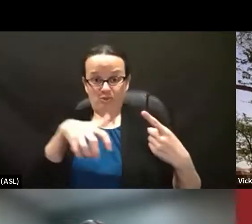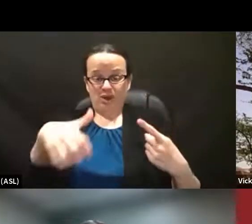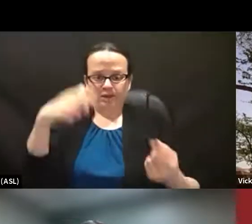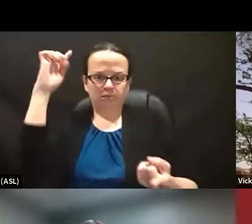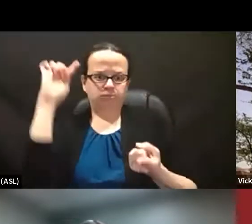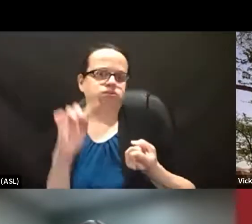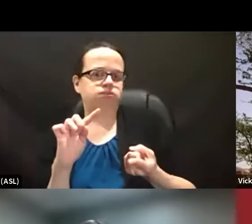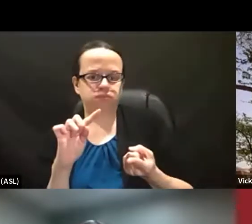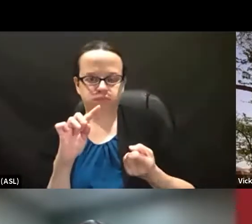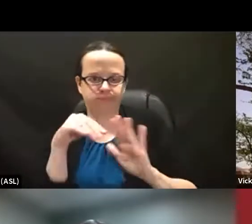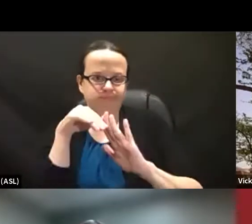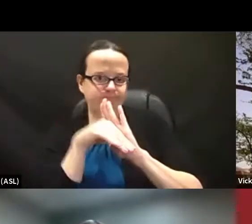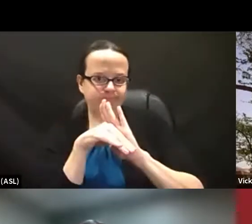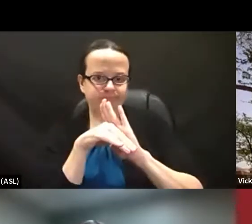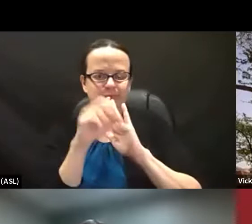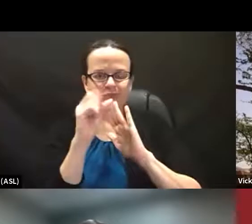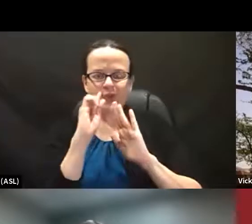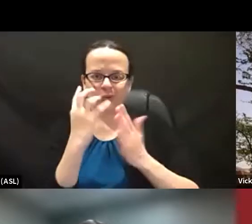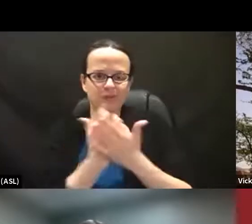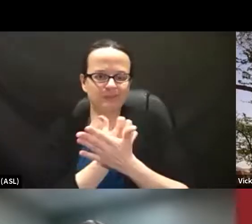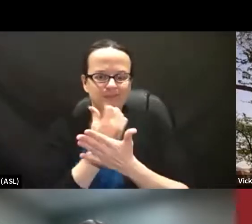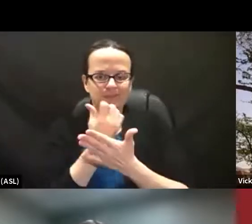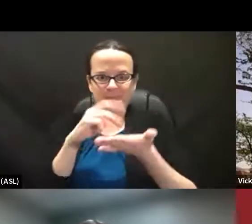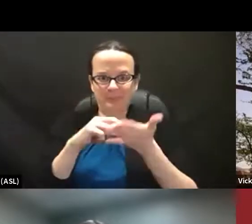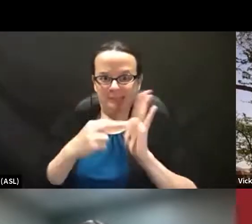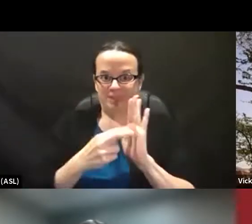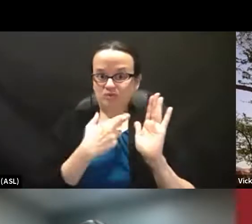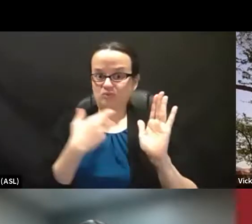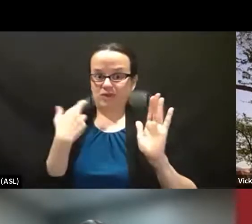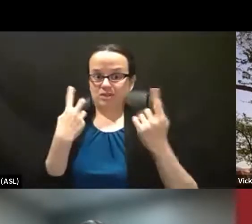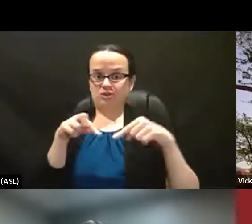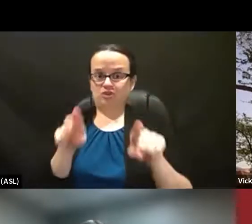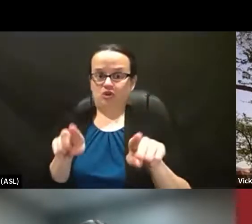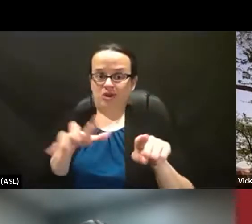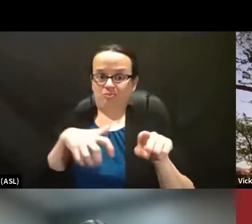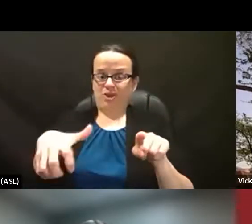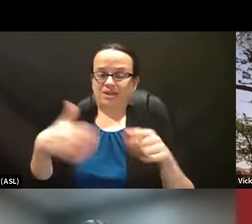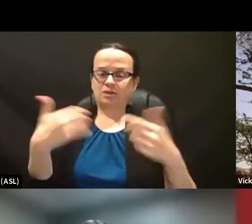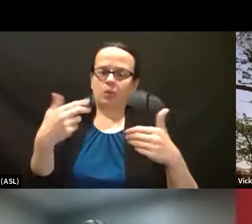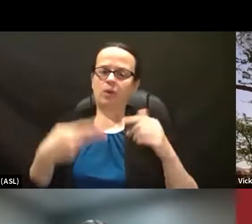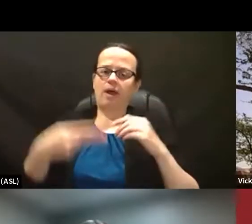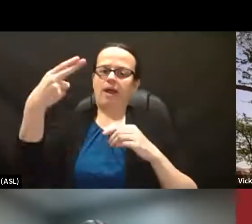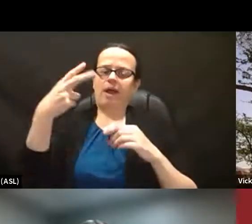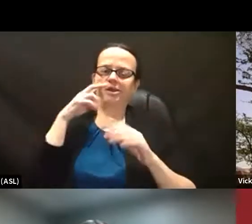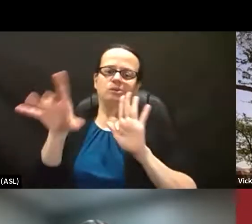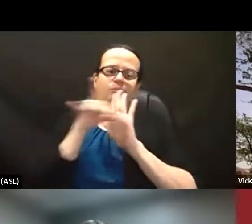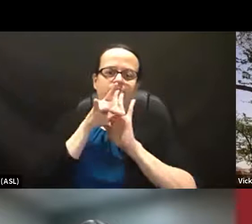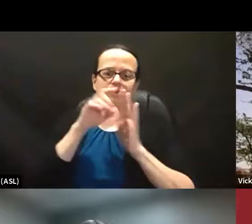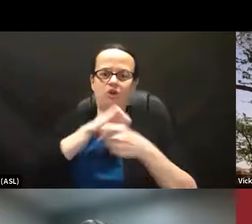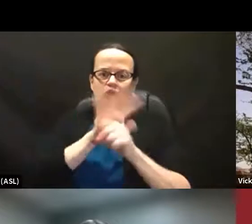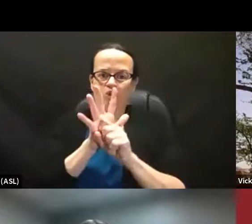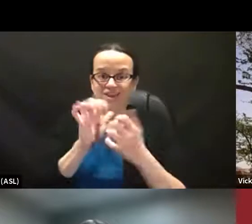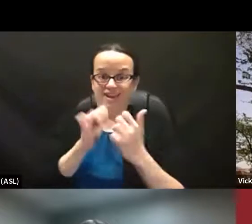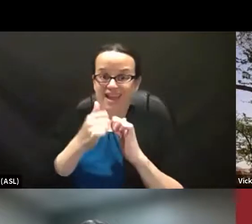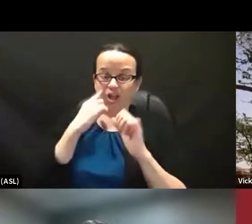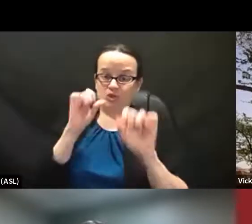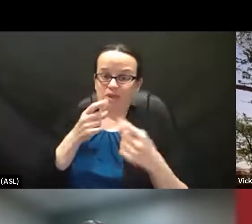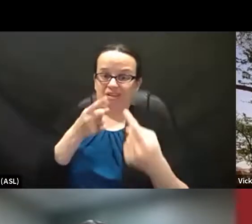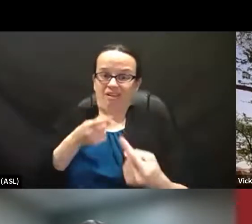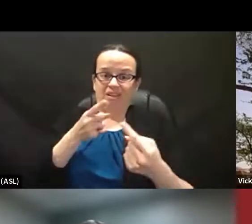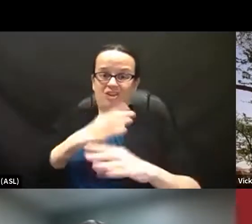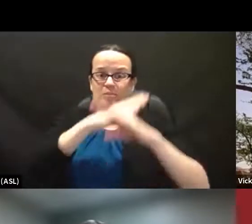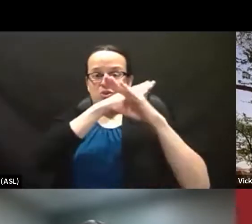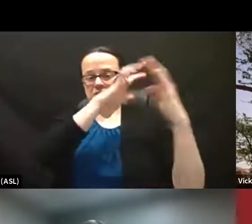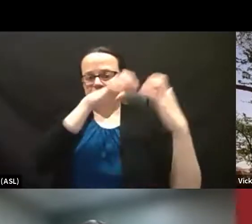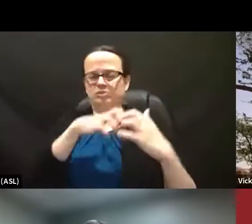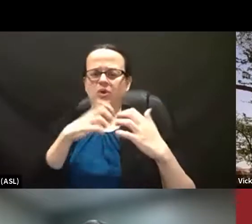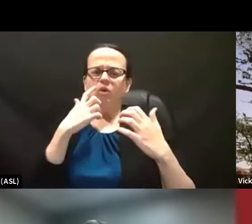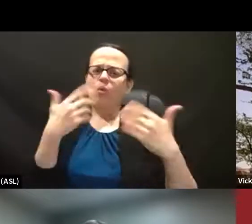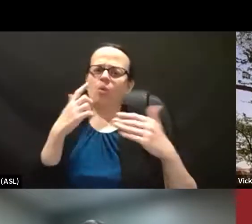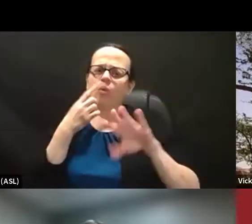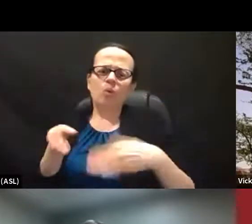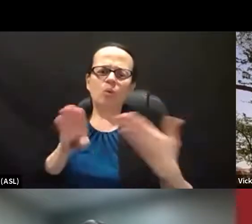Janice Hoffman (Pharm.D): And so the chance of you getting coven during pregnancy are high and the ability to fight it is not there we've lost a lot of pregnant moms.